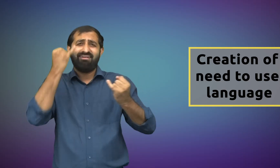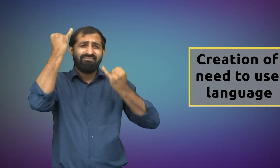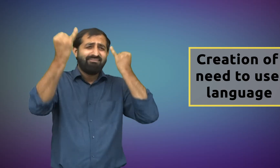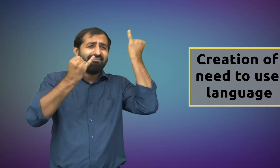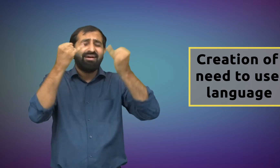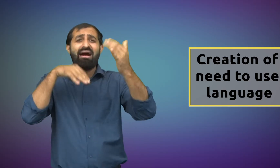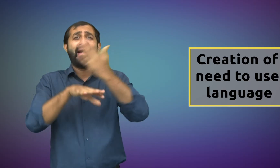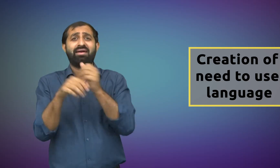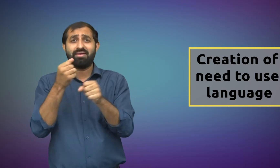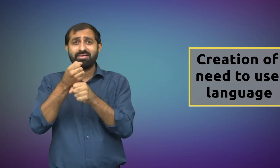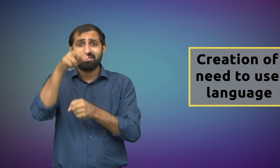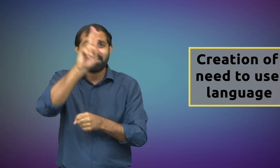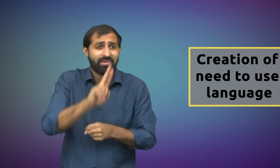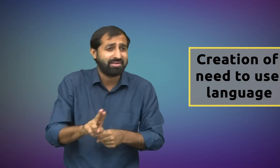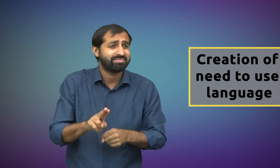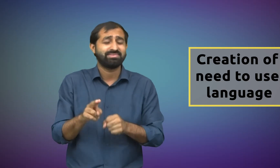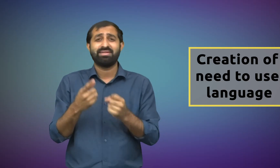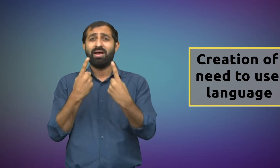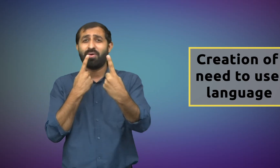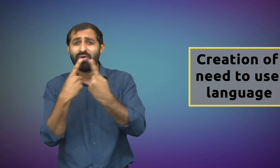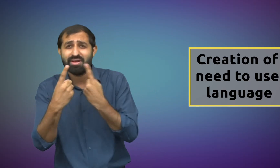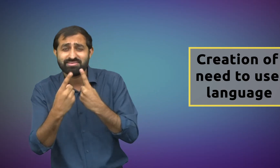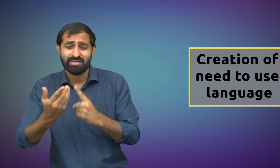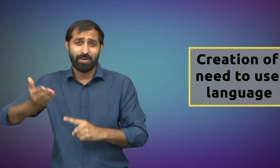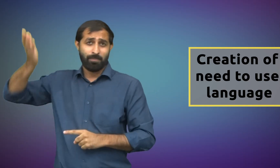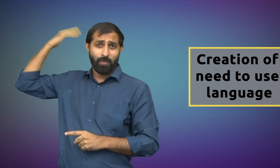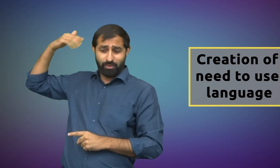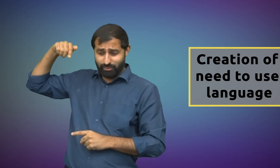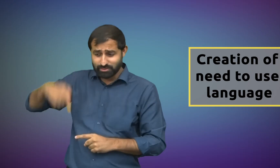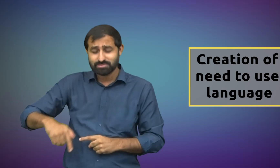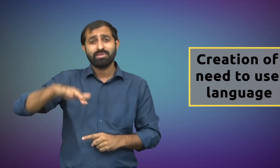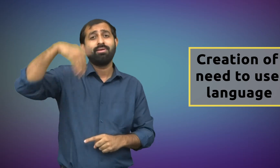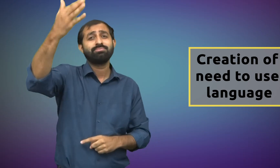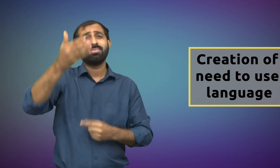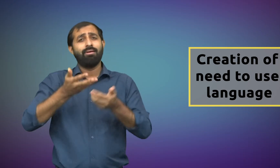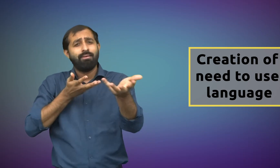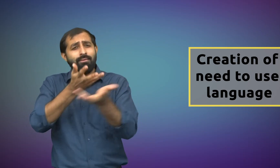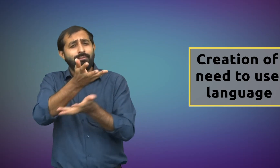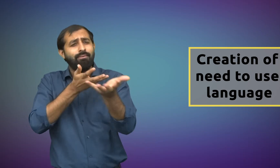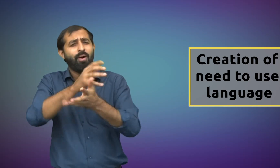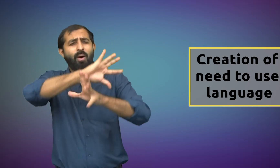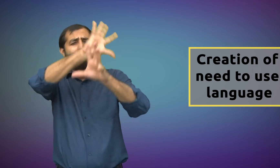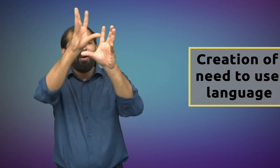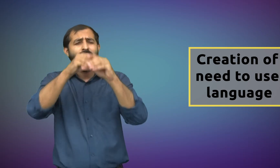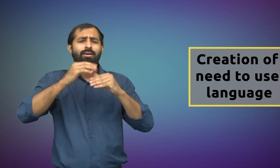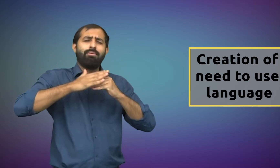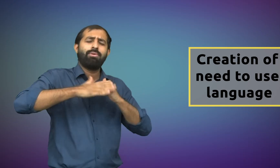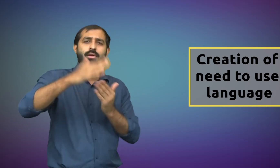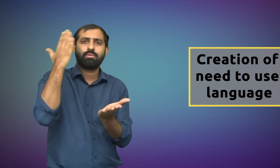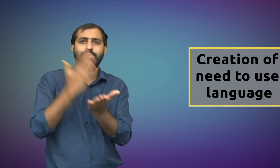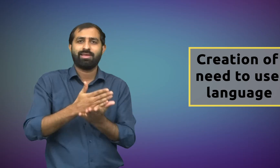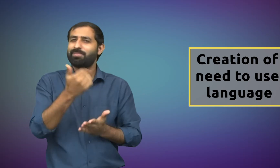Language is vast and through it unlimited sentences can be formed and various ideas can be expressed.